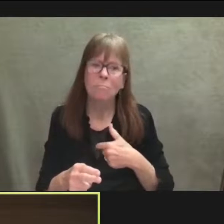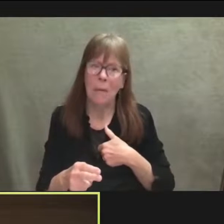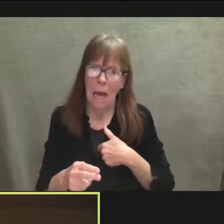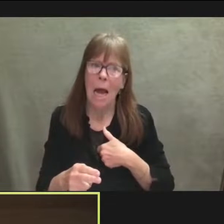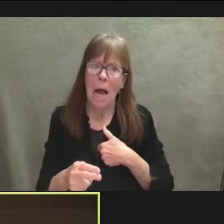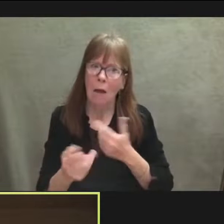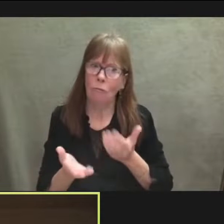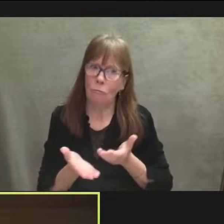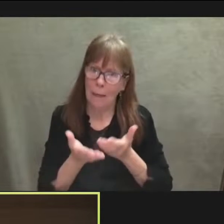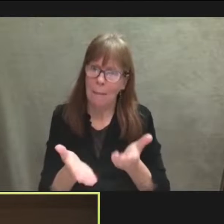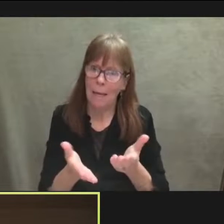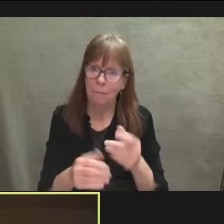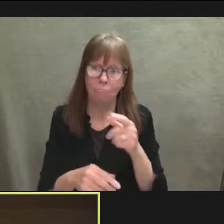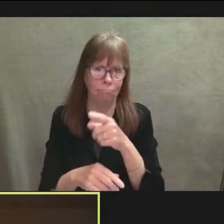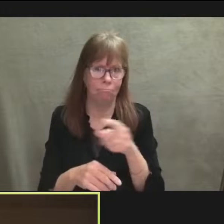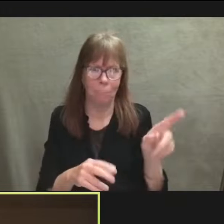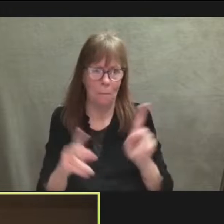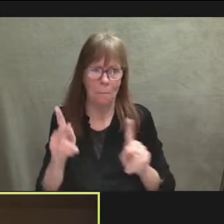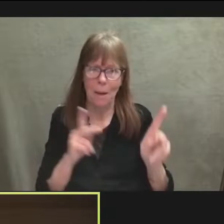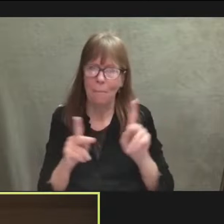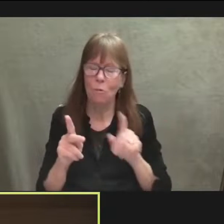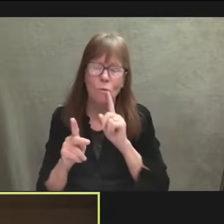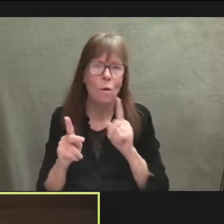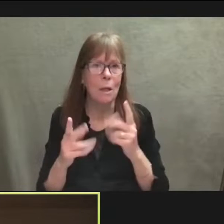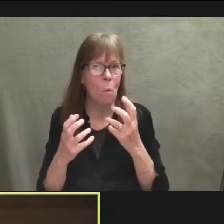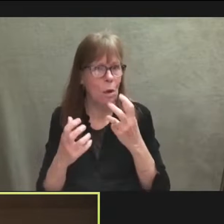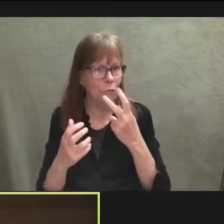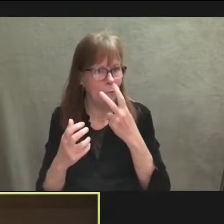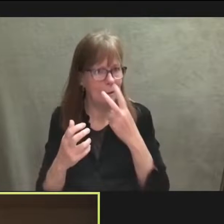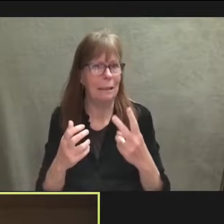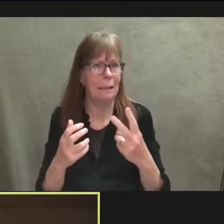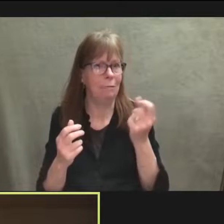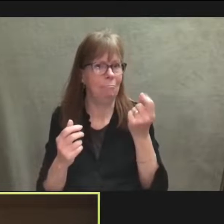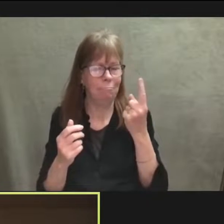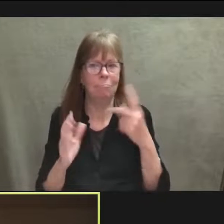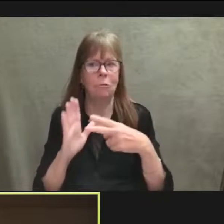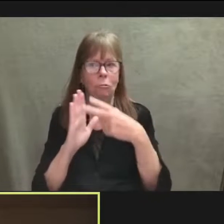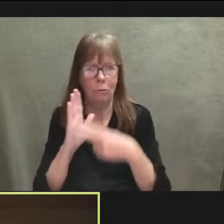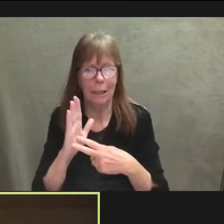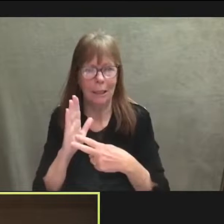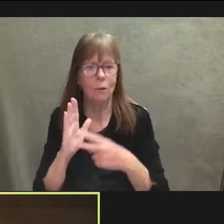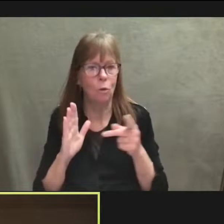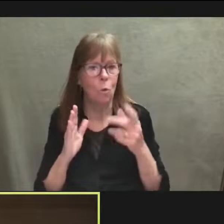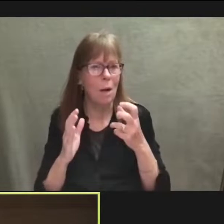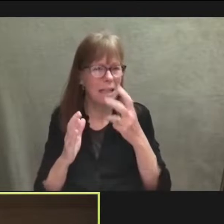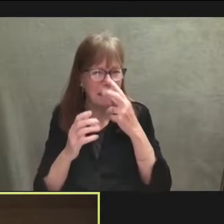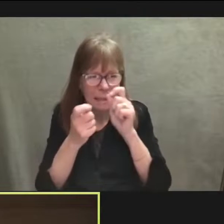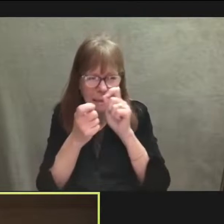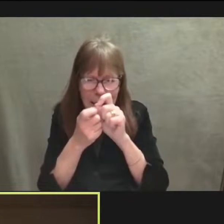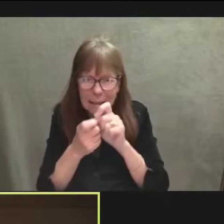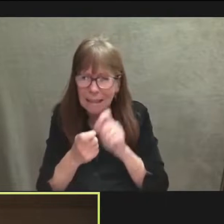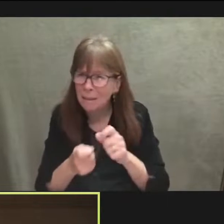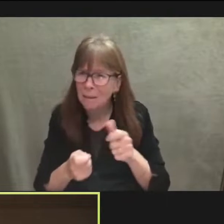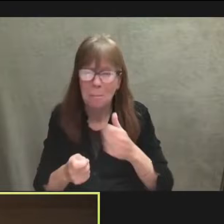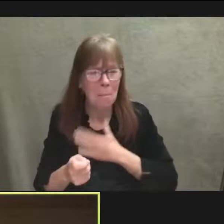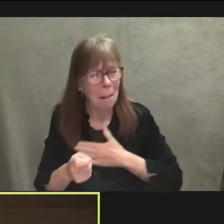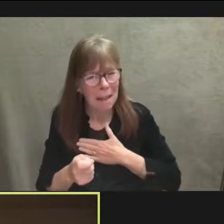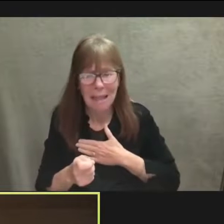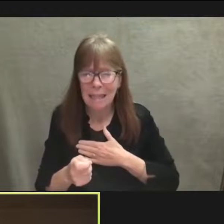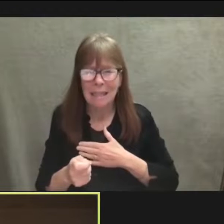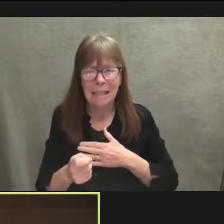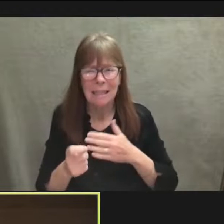for those who actually wanna really read in detail, to dive in and get the Primer.